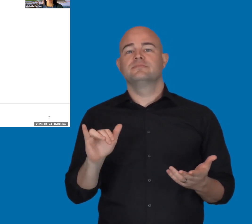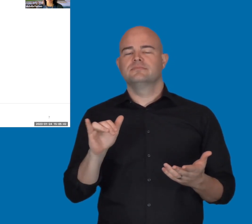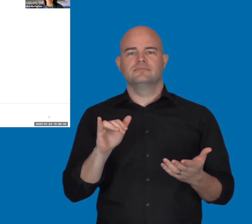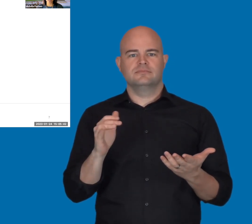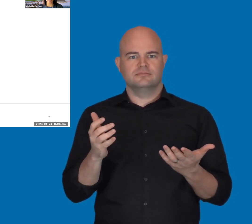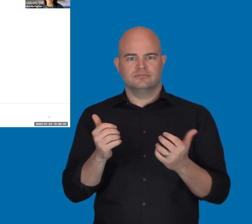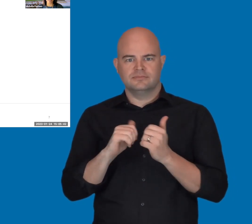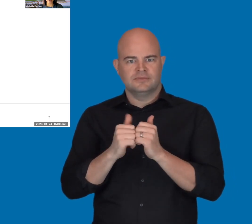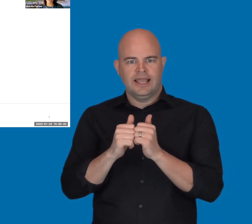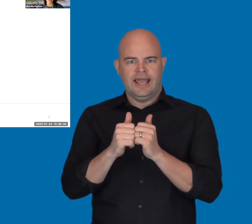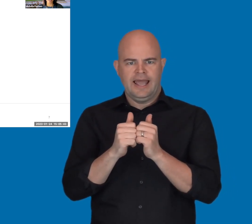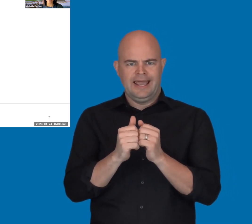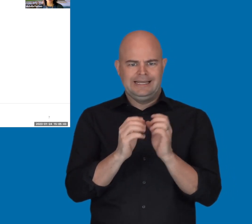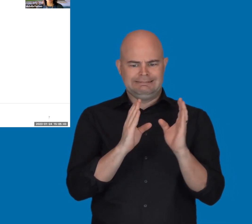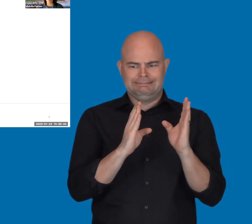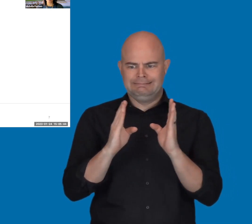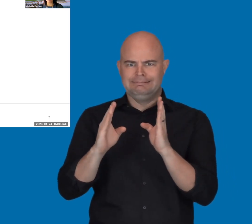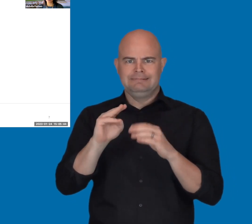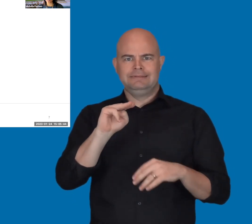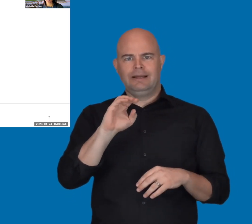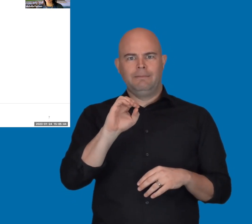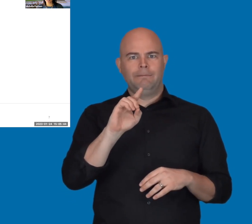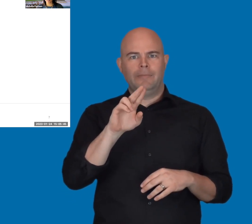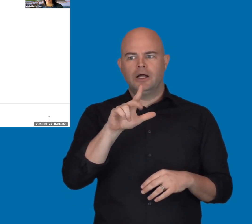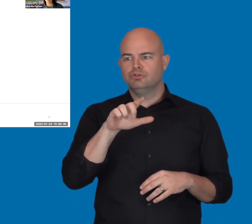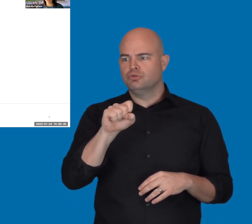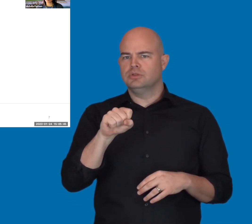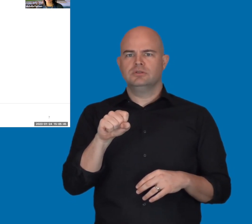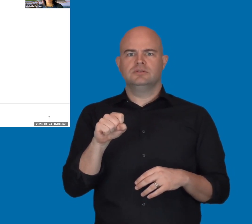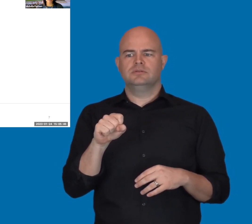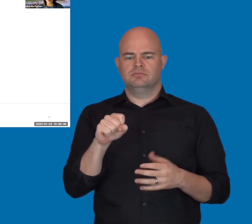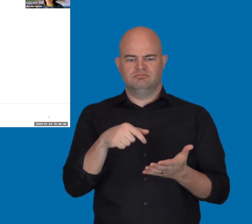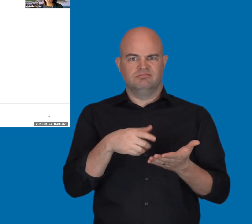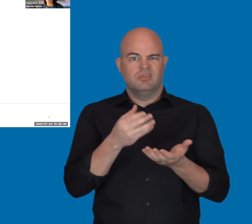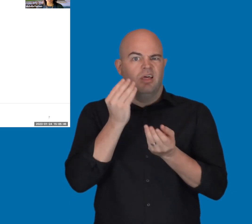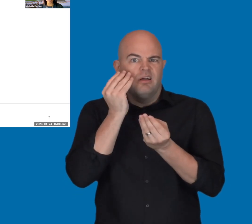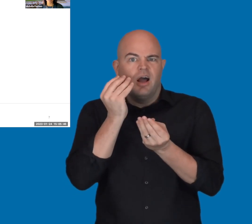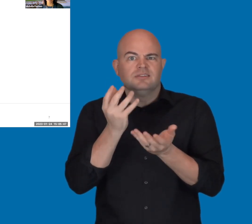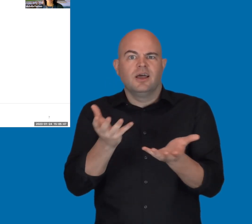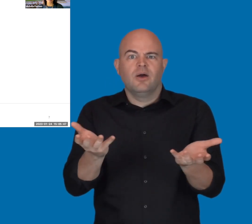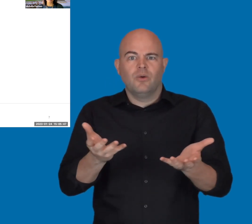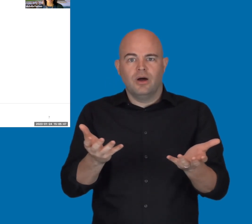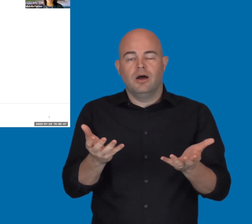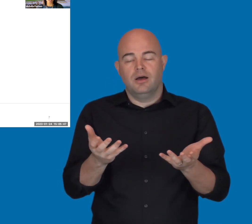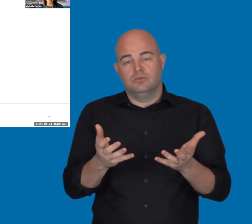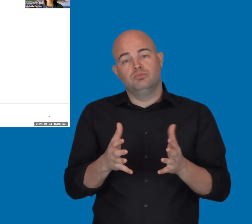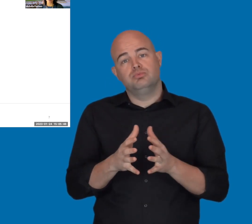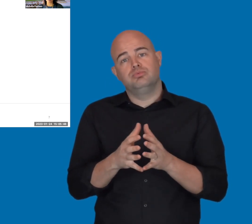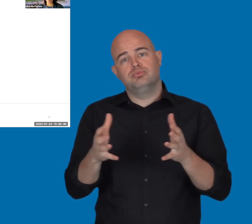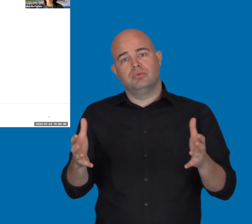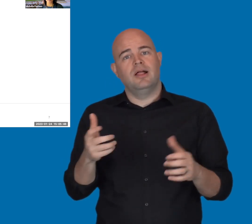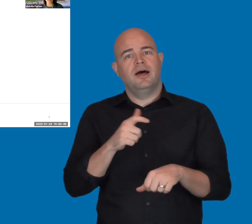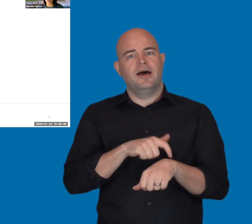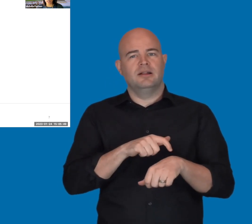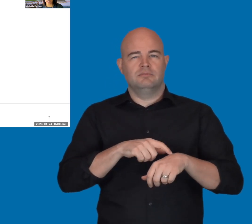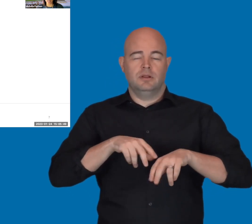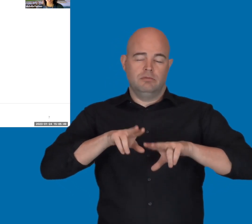We have a small office and you guys might have small offices as well. So, who is going to create the training because that takes a lot of work.